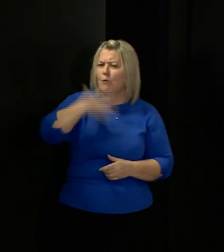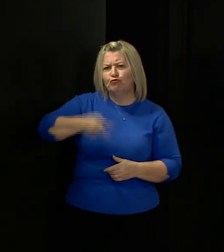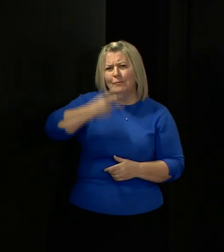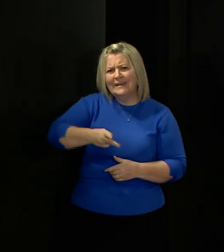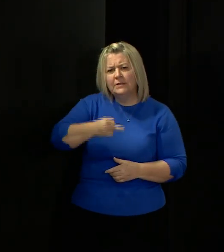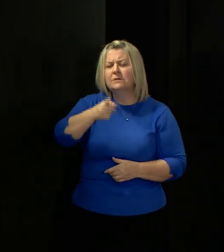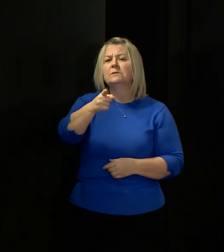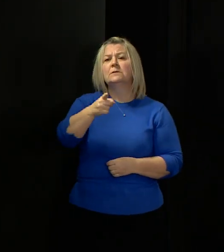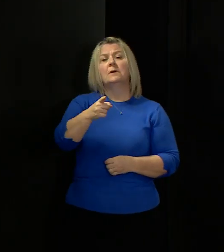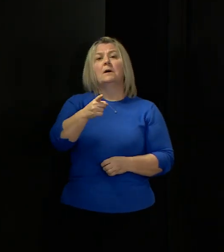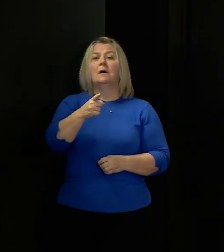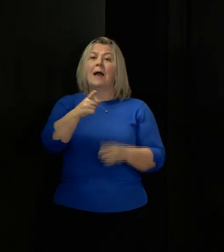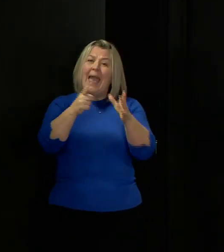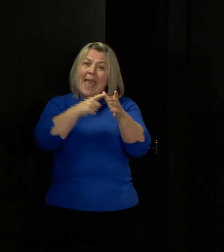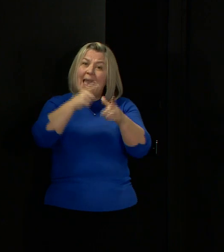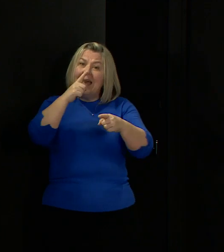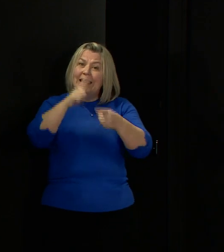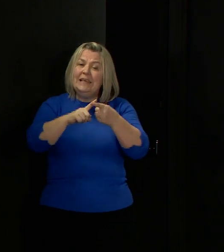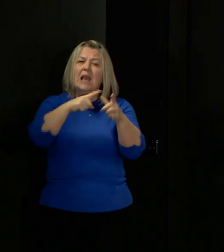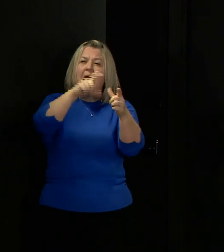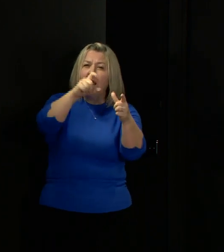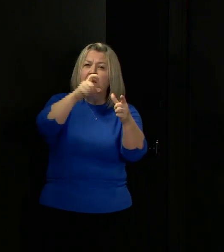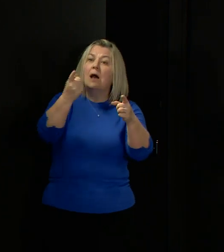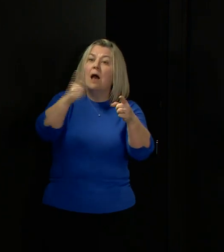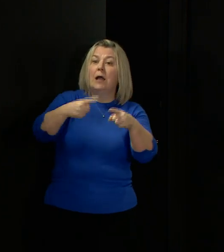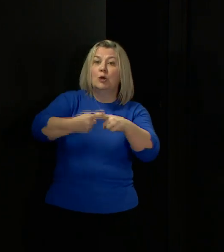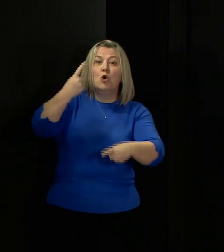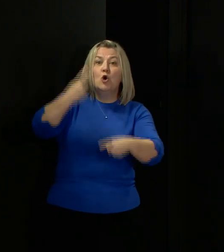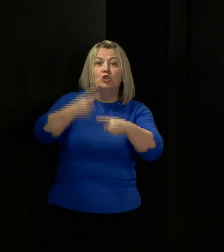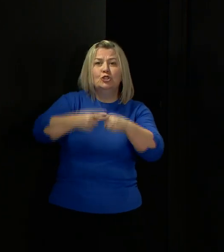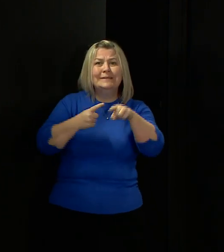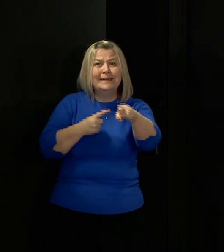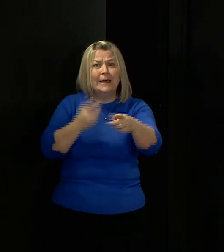e'en er down 54% compared to the average for the equivalent weeks in previous